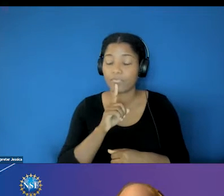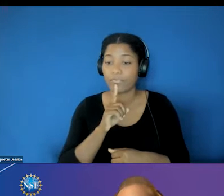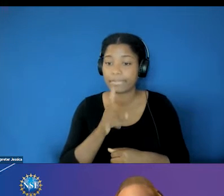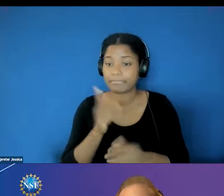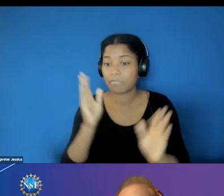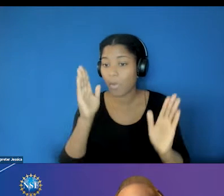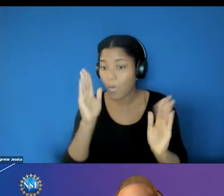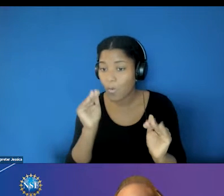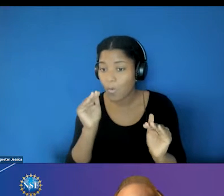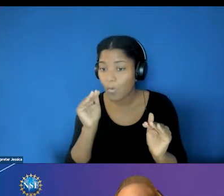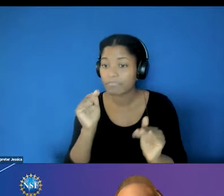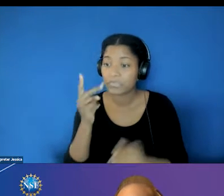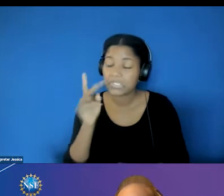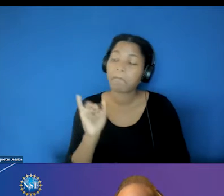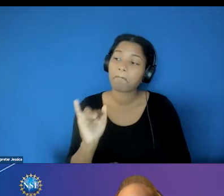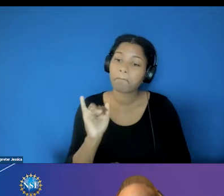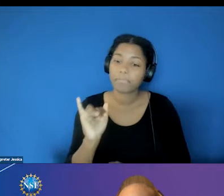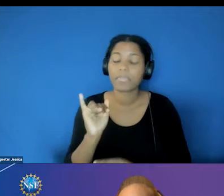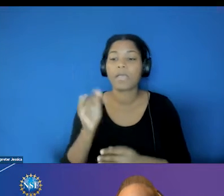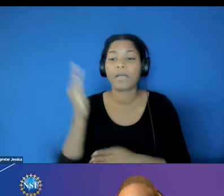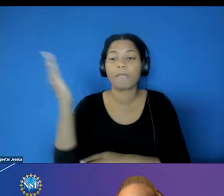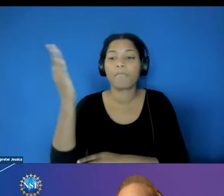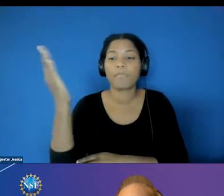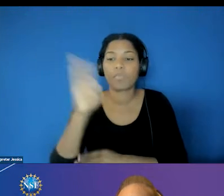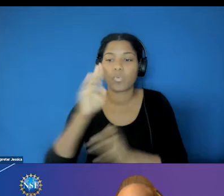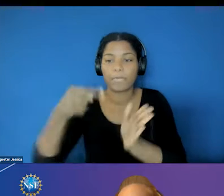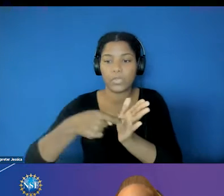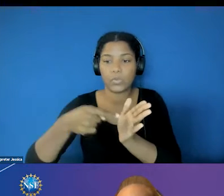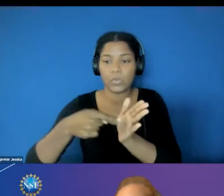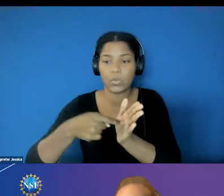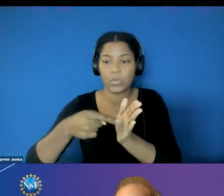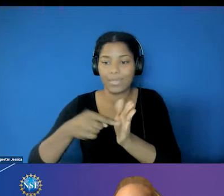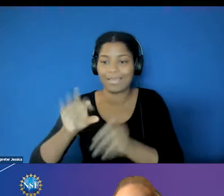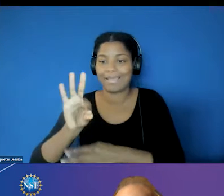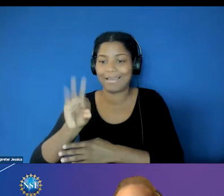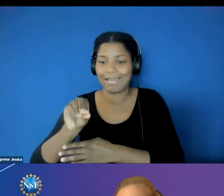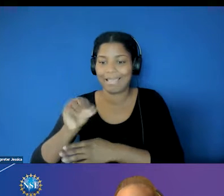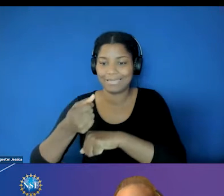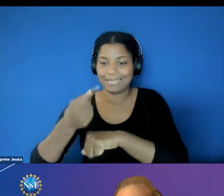that proposals will be due no earlier than 90 days after the posting of the solicitation.